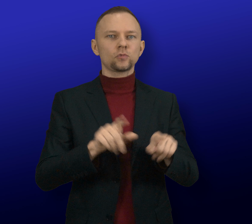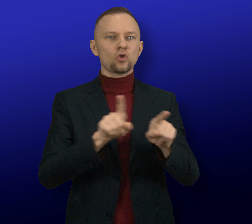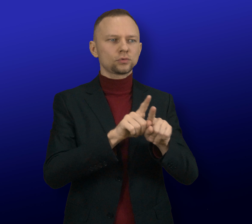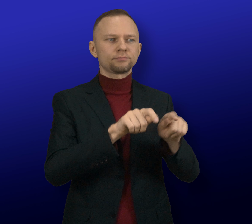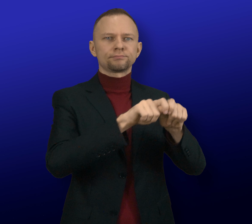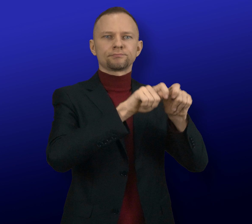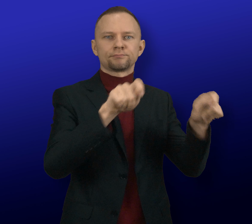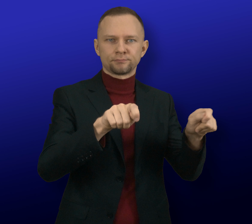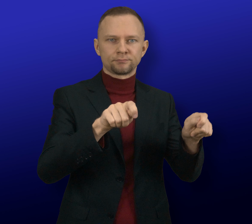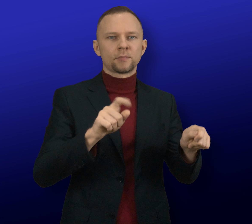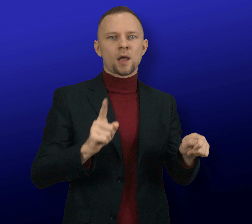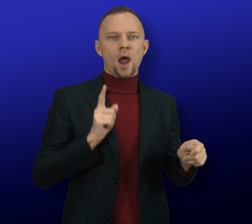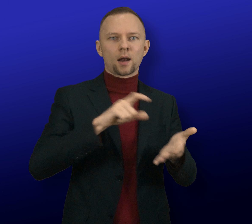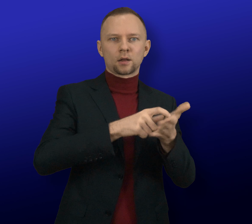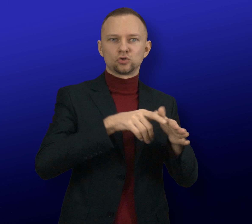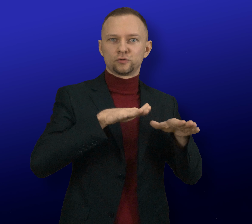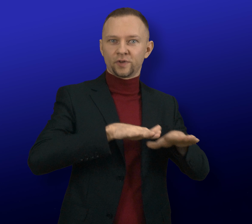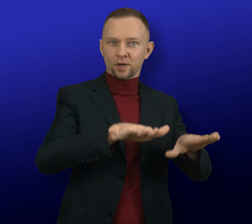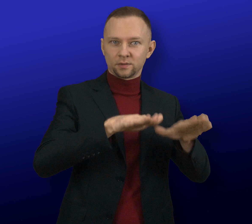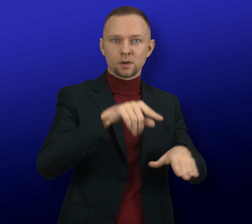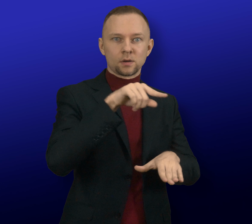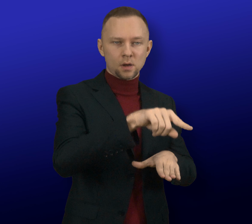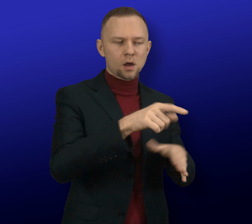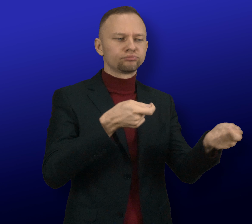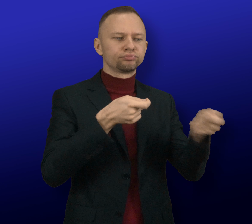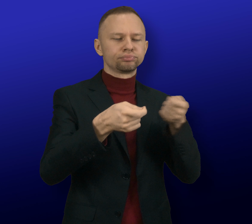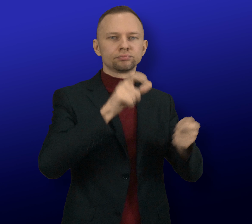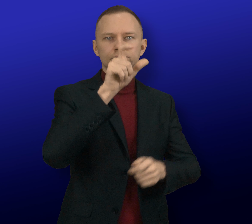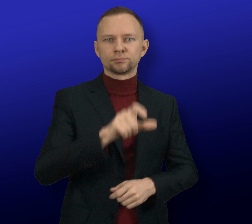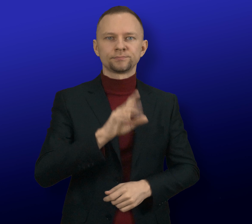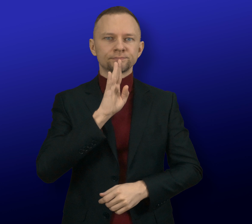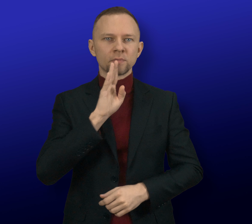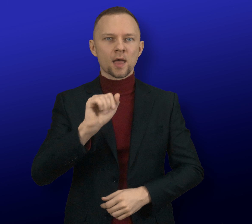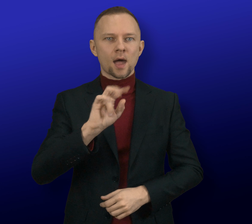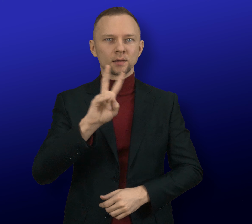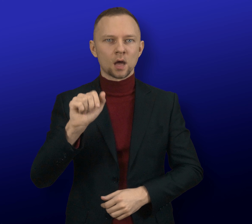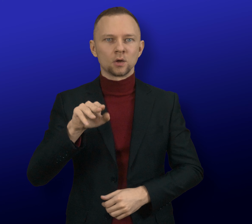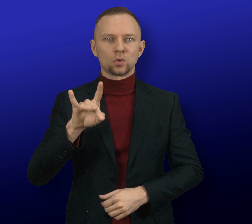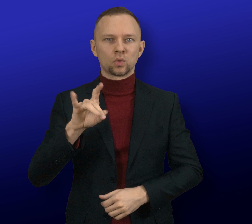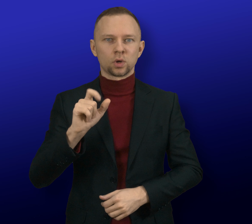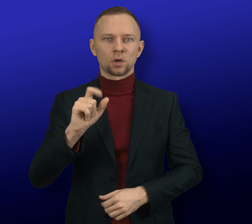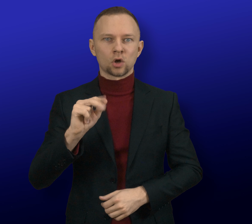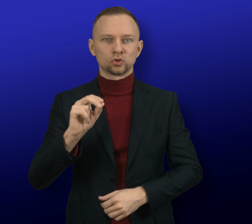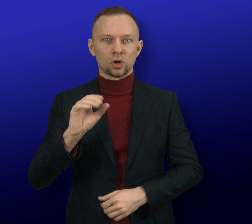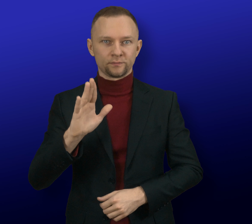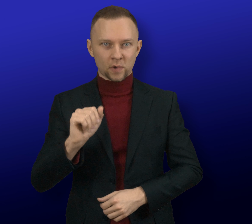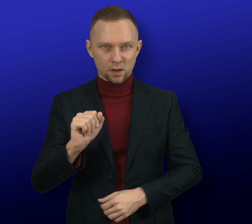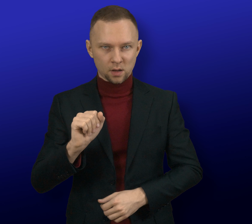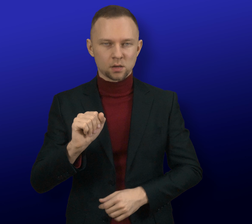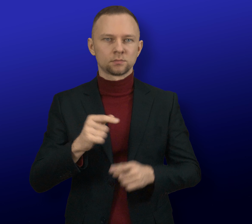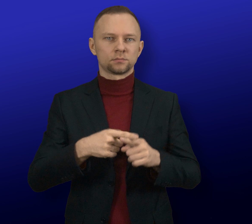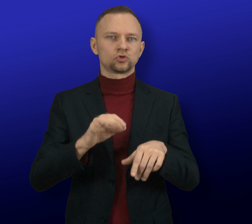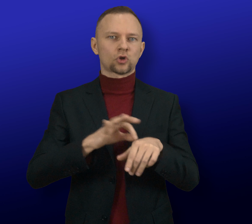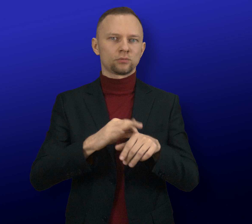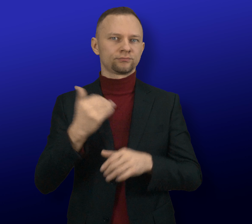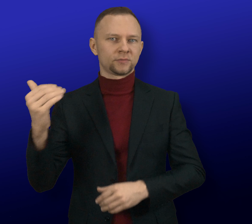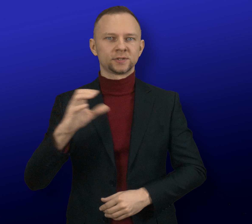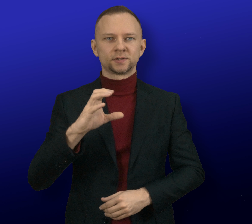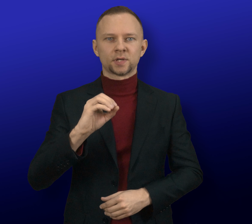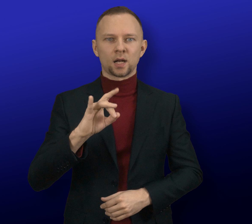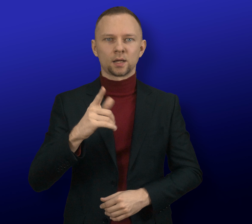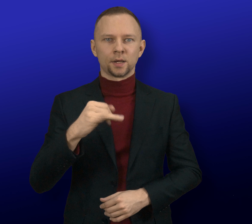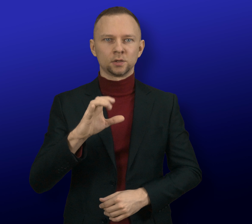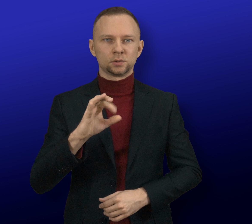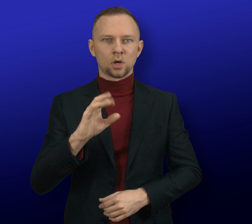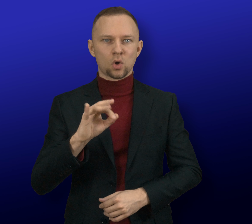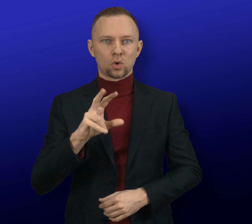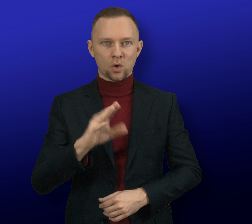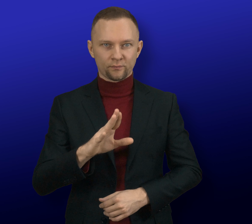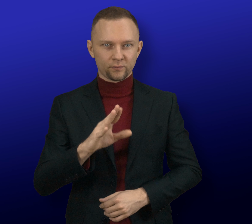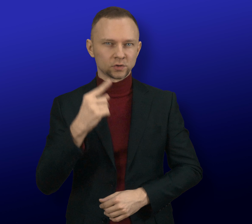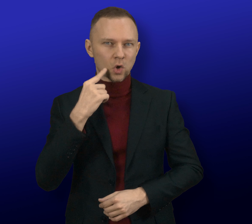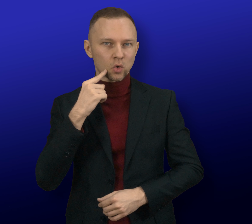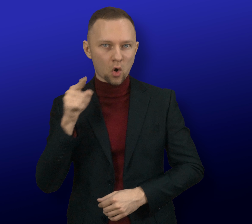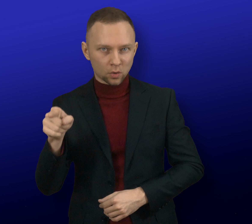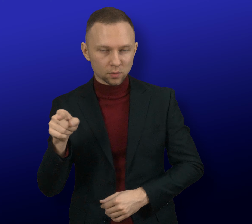a sewing artel (the artel was directly led by Anna Trukhacheva, the wife of Sergei Sokolov,